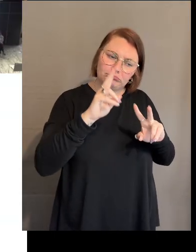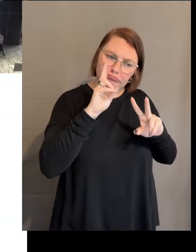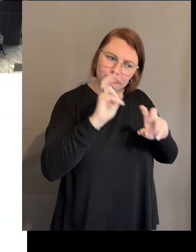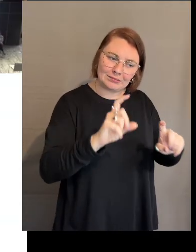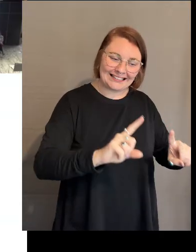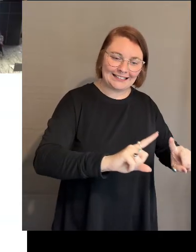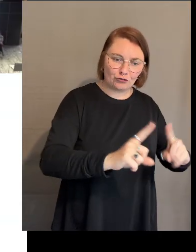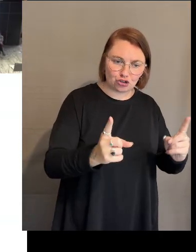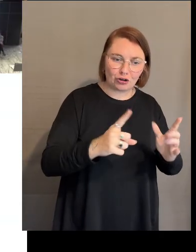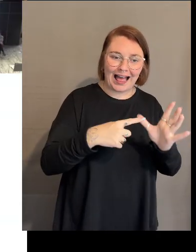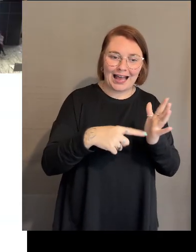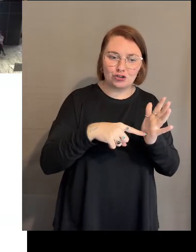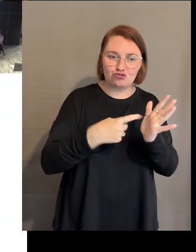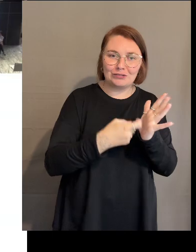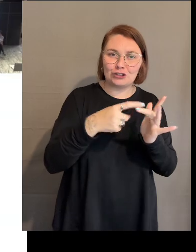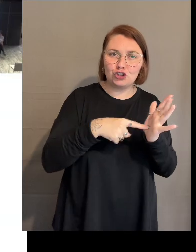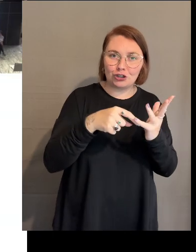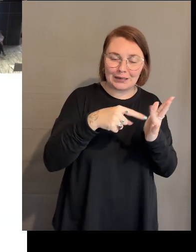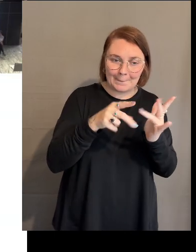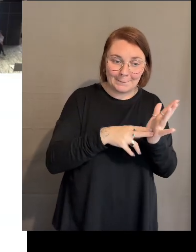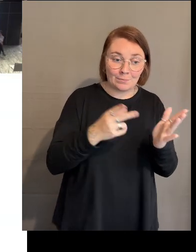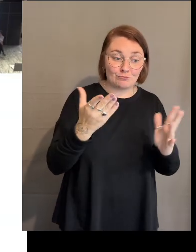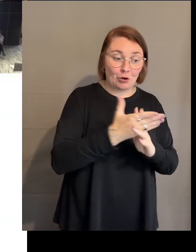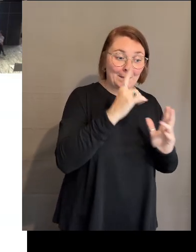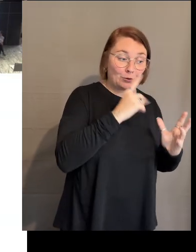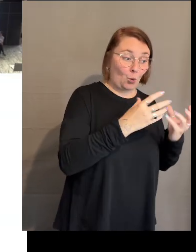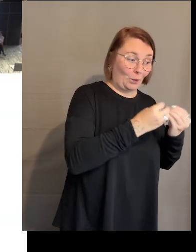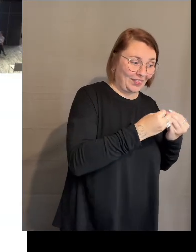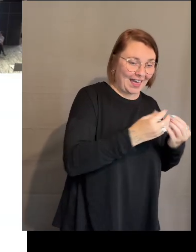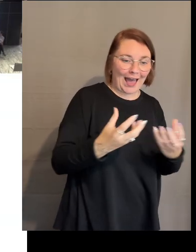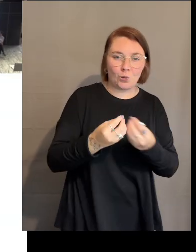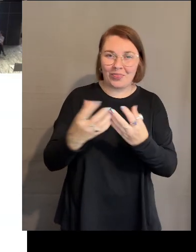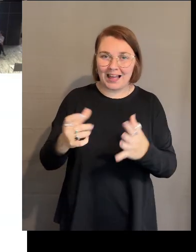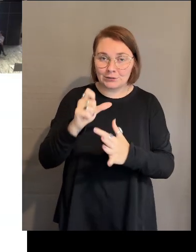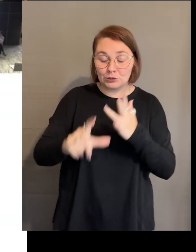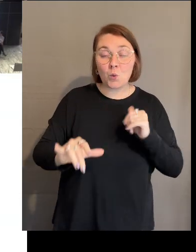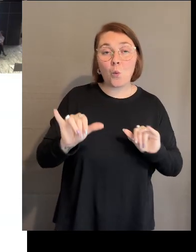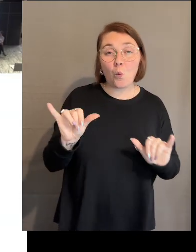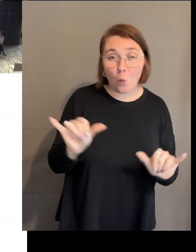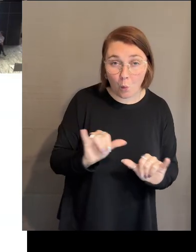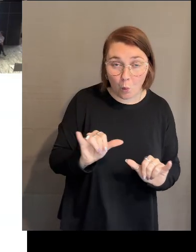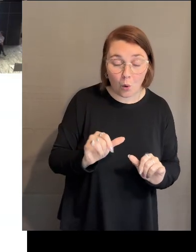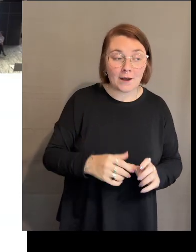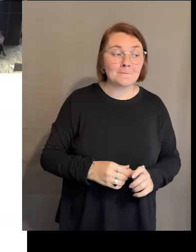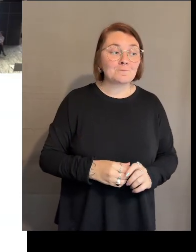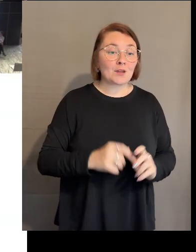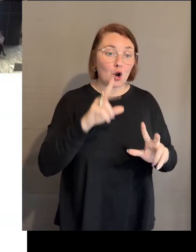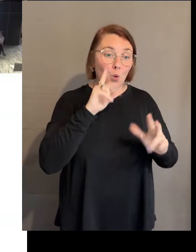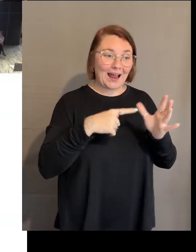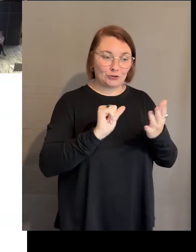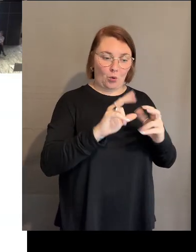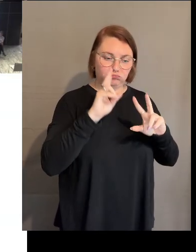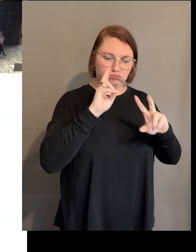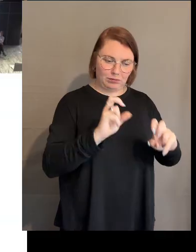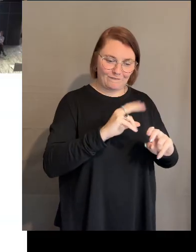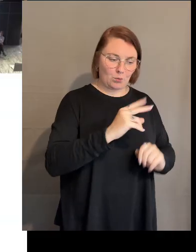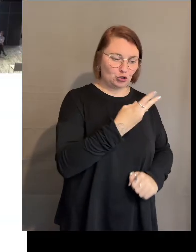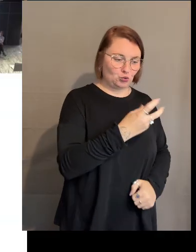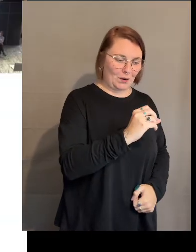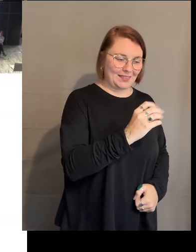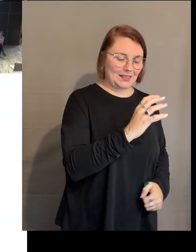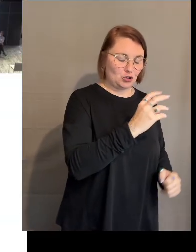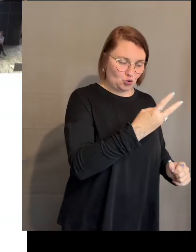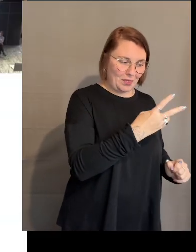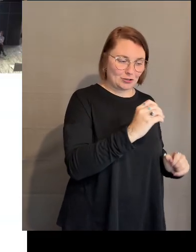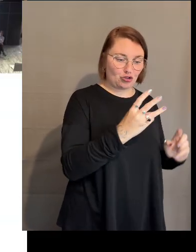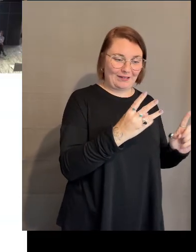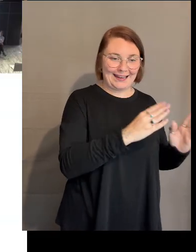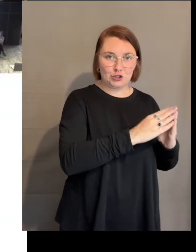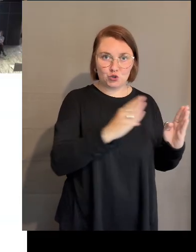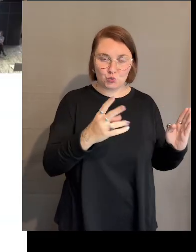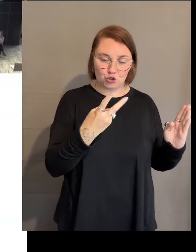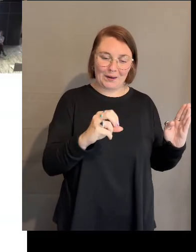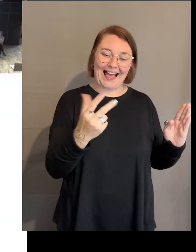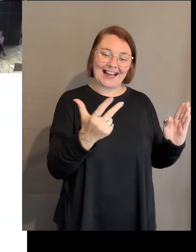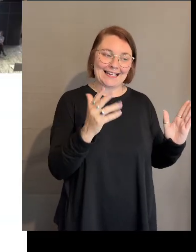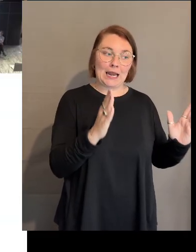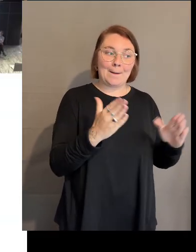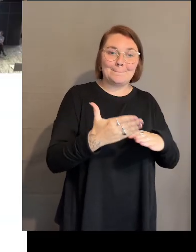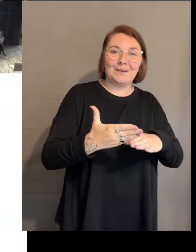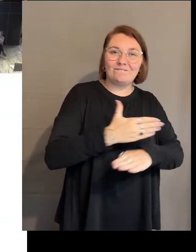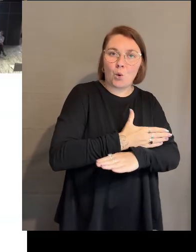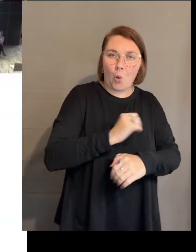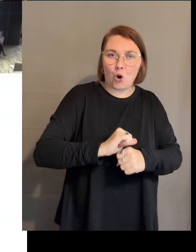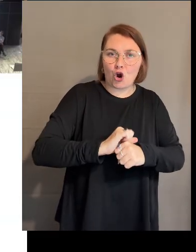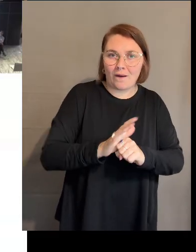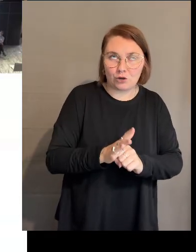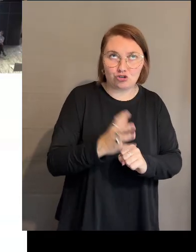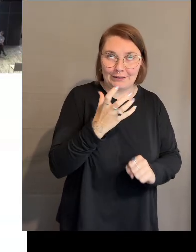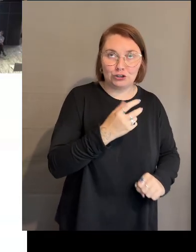Between people with and without disability, or even, look at your analysis from 2003 to 2018, before COVID, so… or 2019, so you cut out the COVID effects.